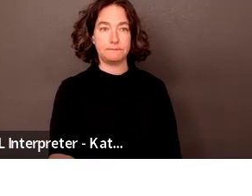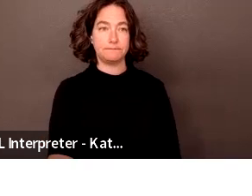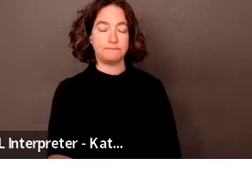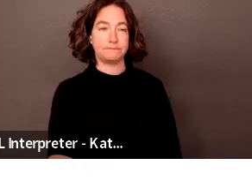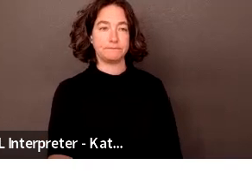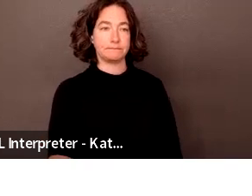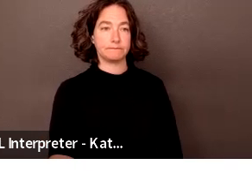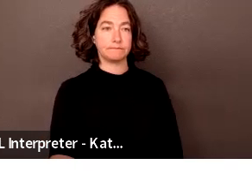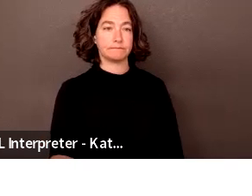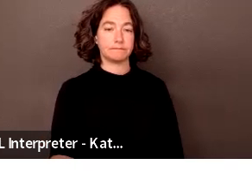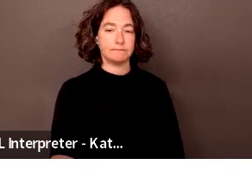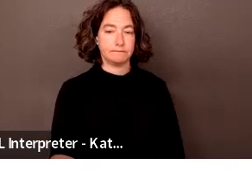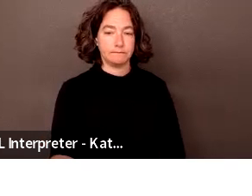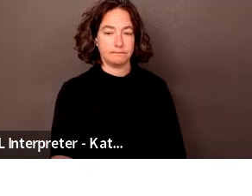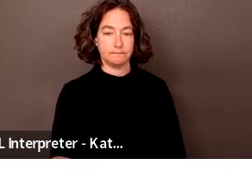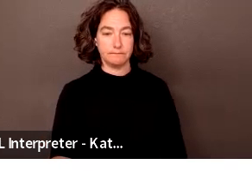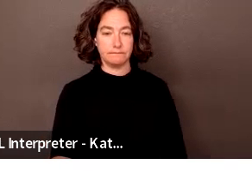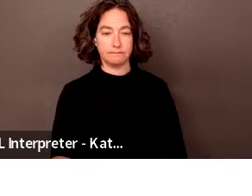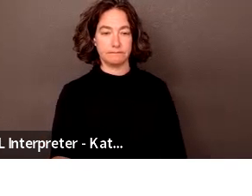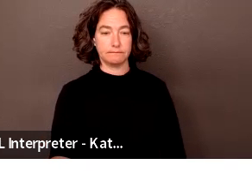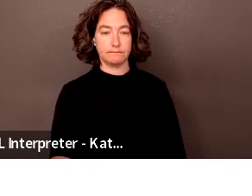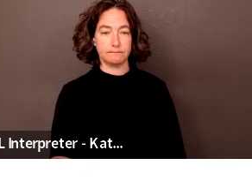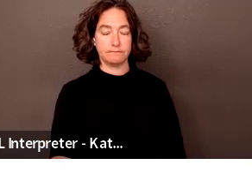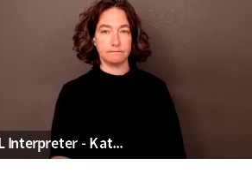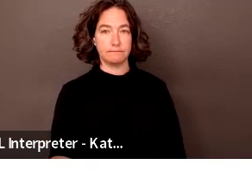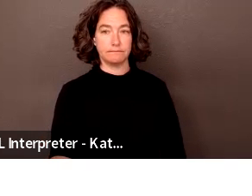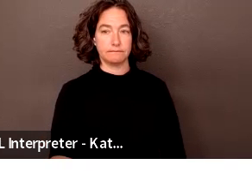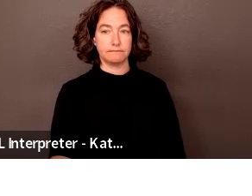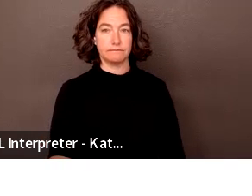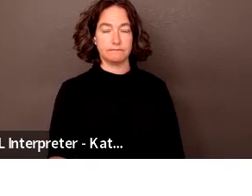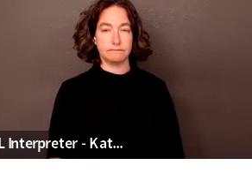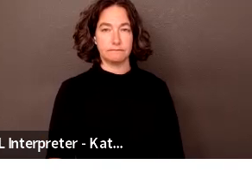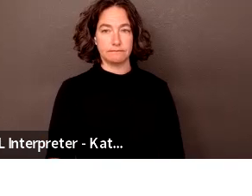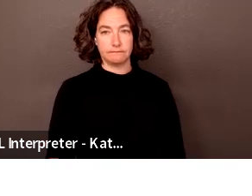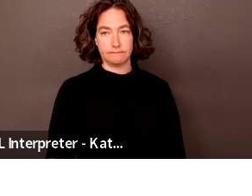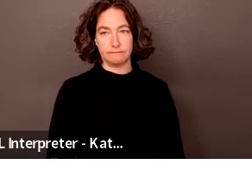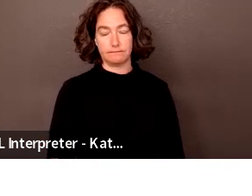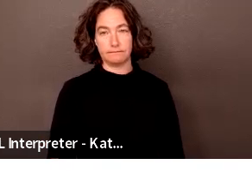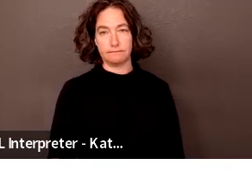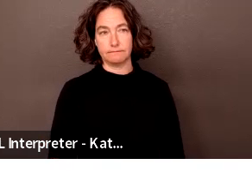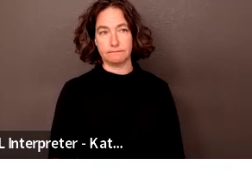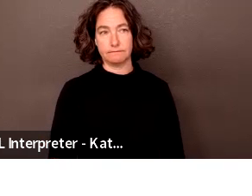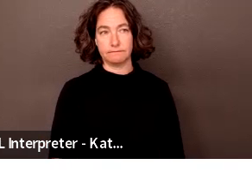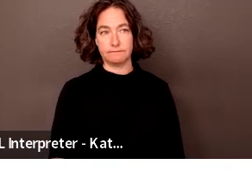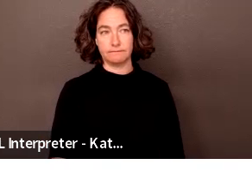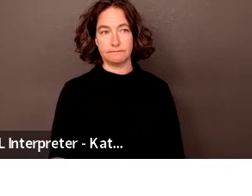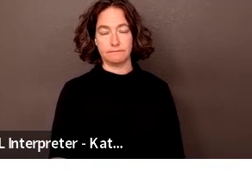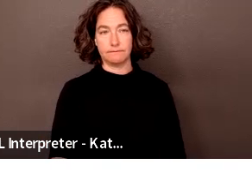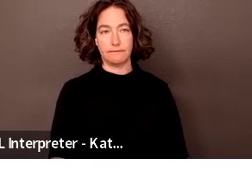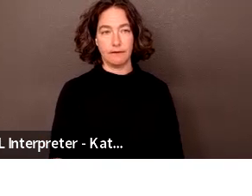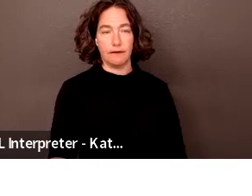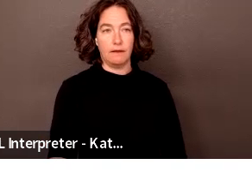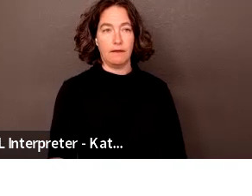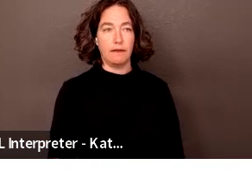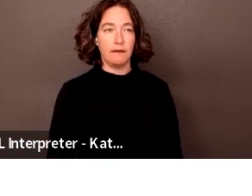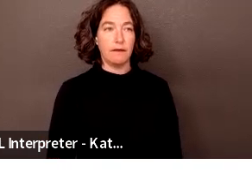interpretation channels now and make sure they work correctly.